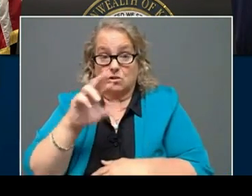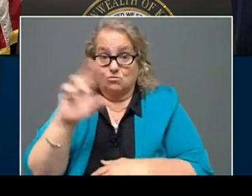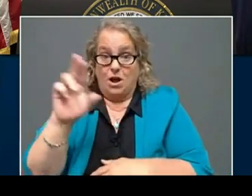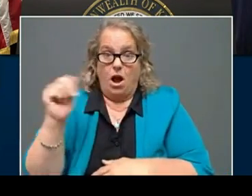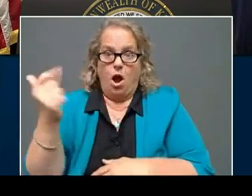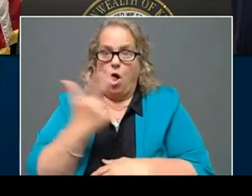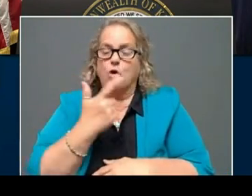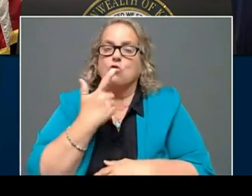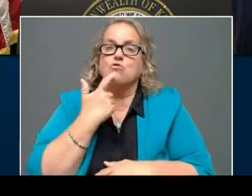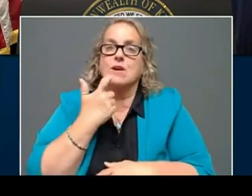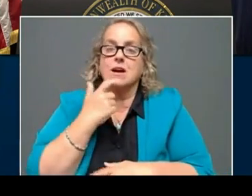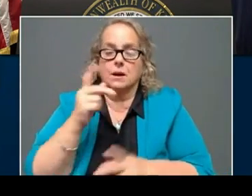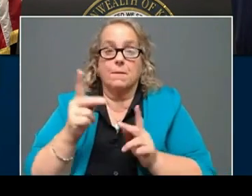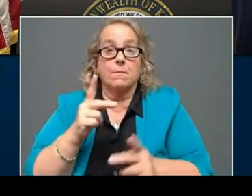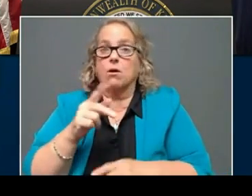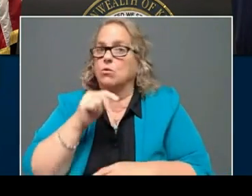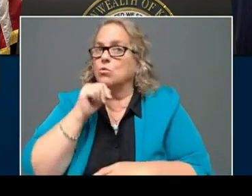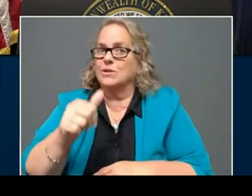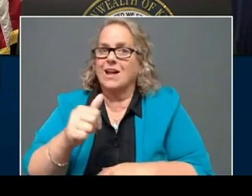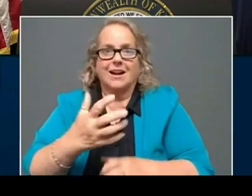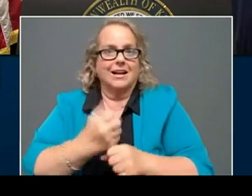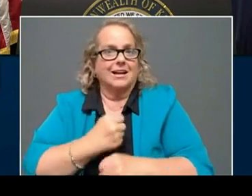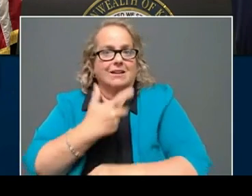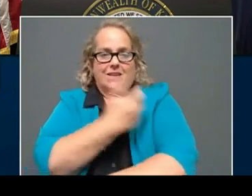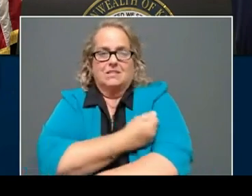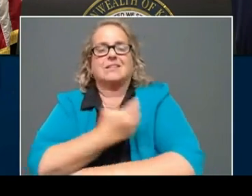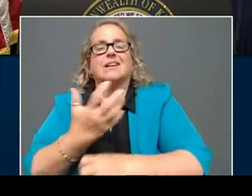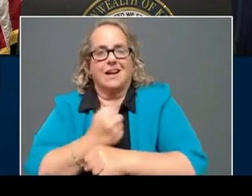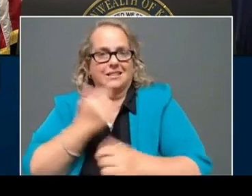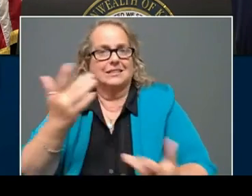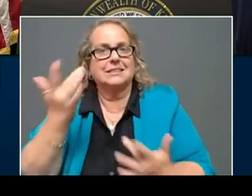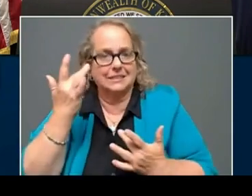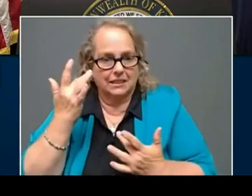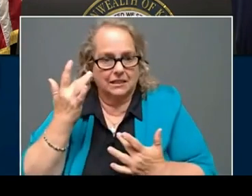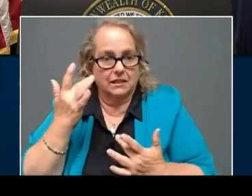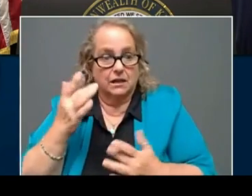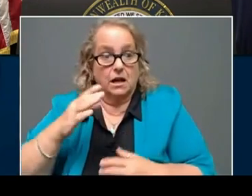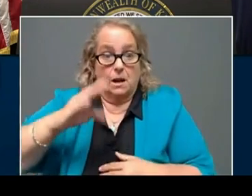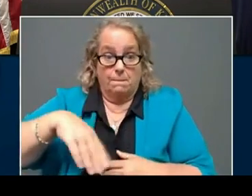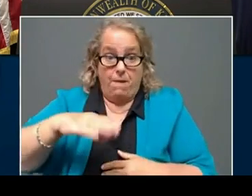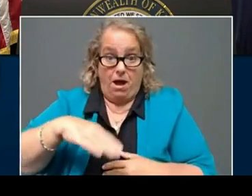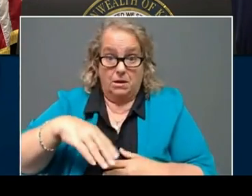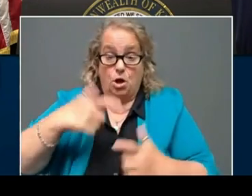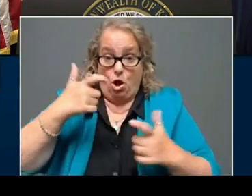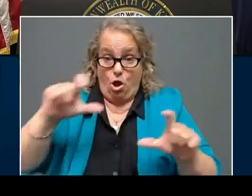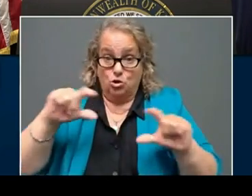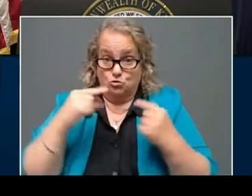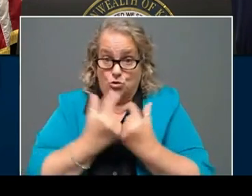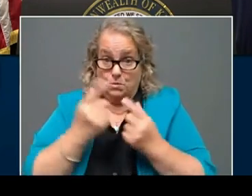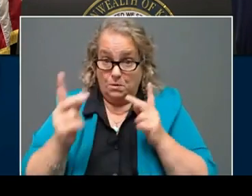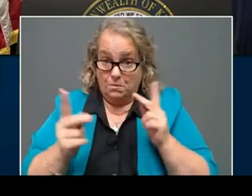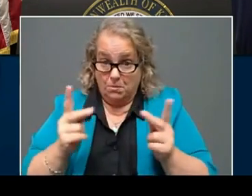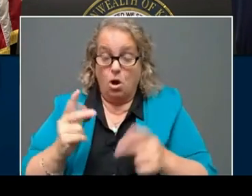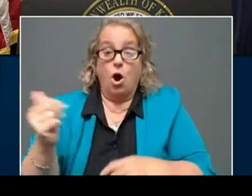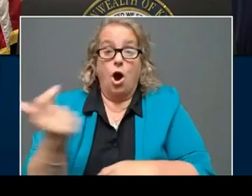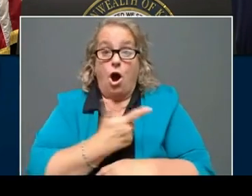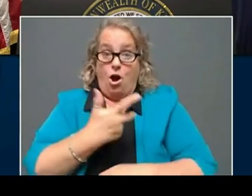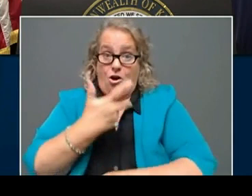are unvaccinated, who become infected. The group on the bottom is a large group of people, all of whom are vaccinated. It shows 10 people to the